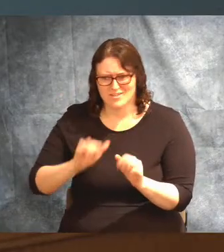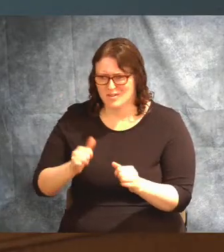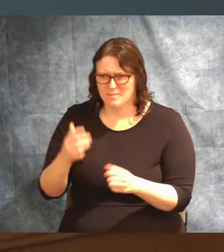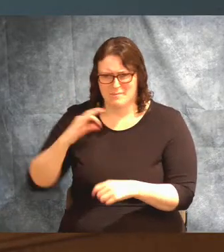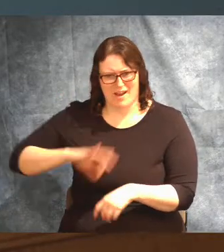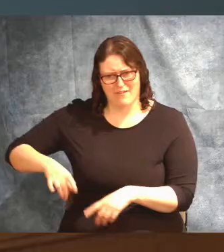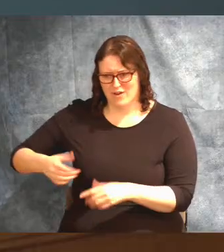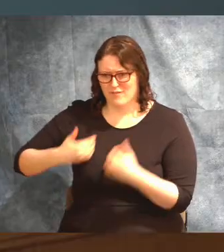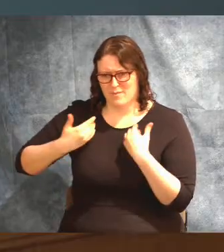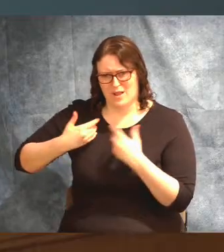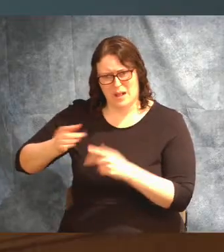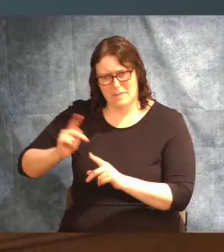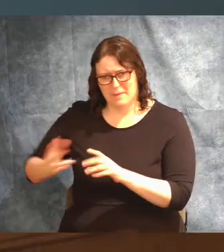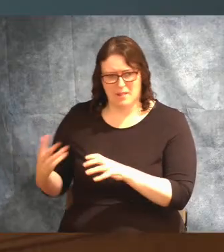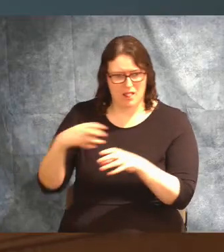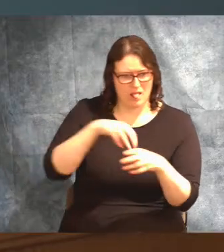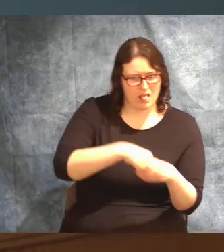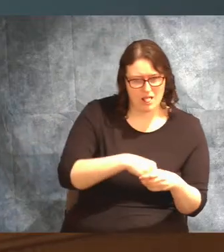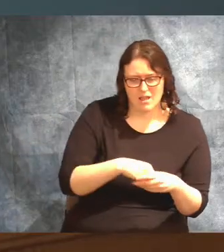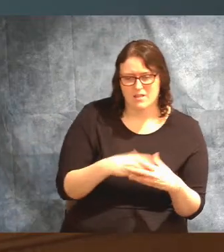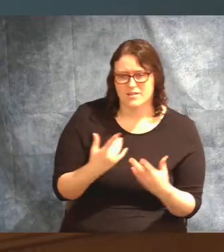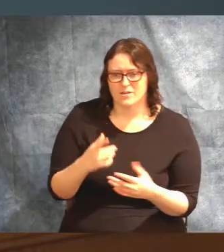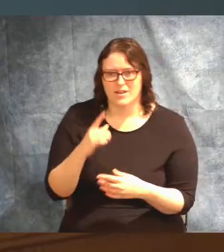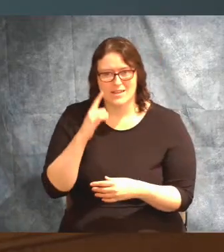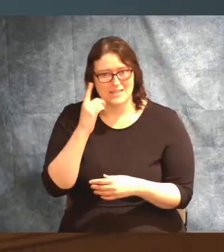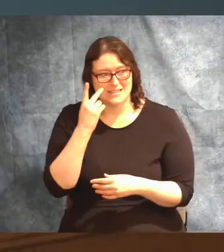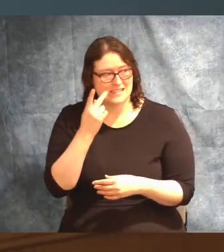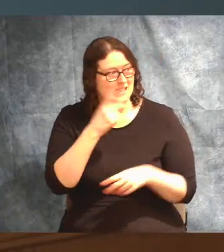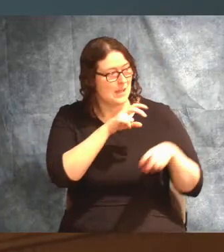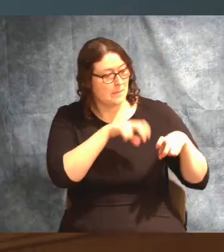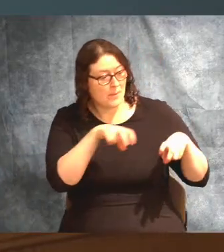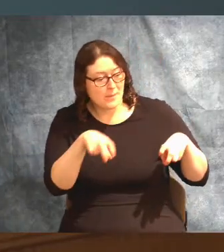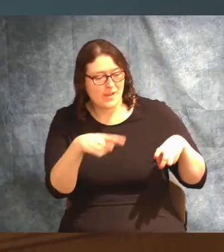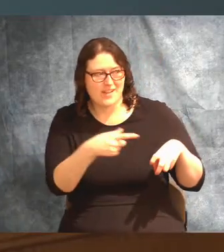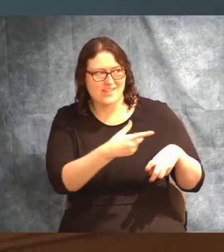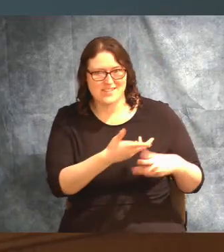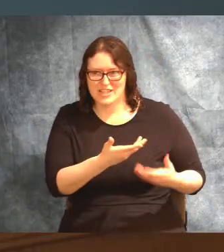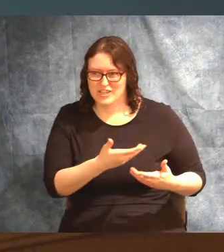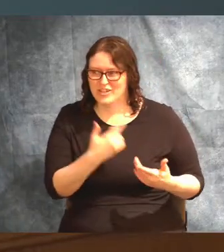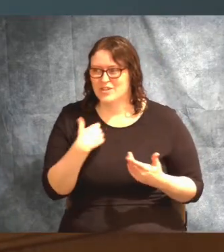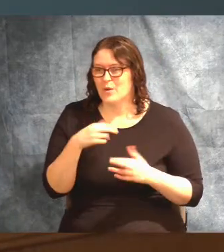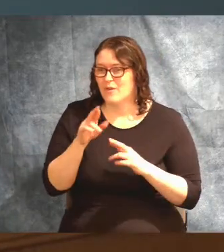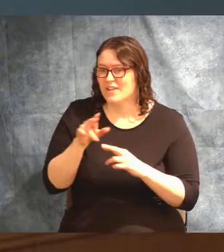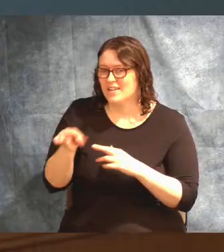that we're going to try to advocate and solicit some young people to be a part of fill in their